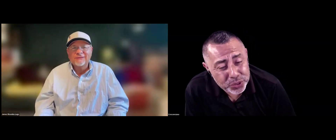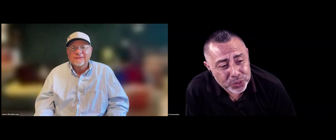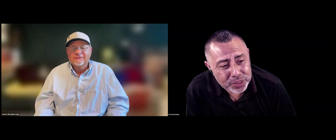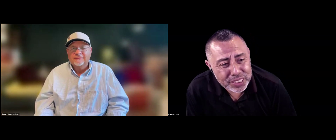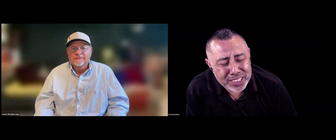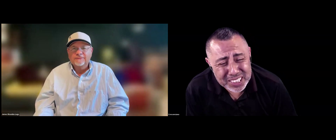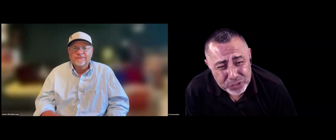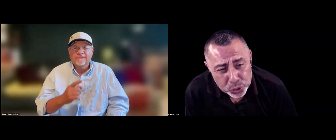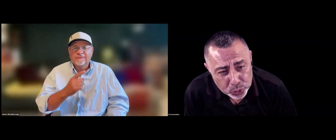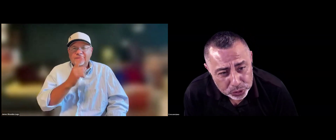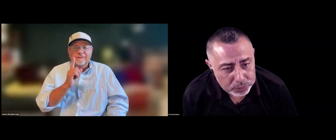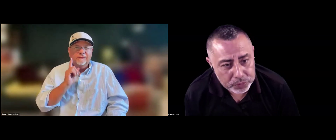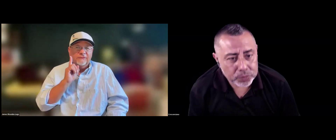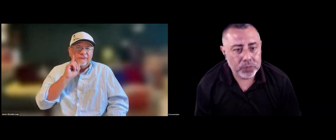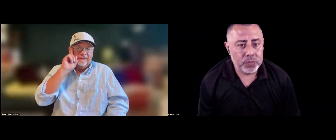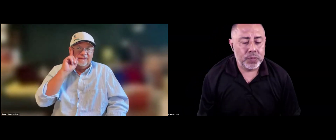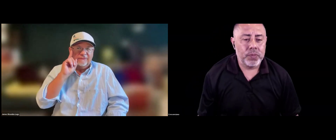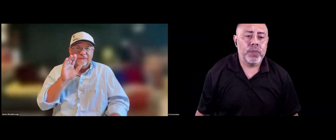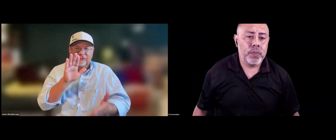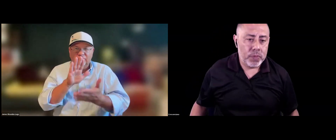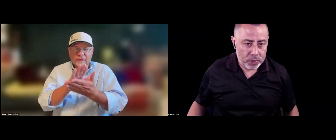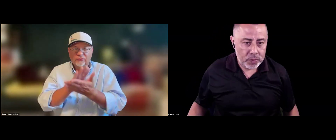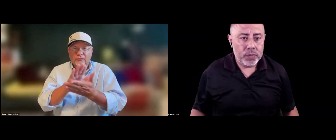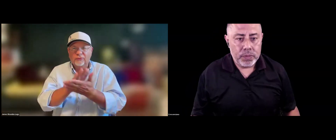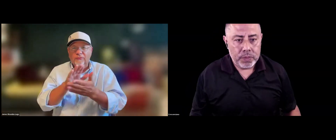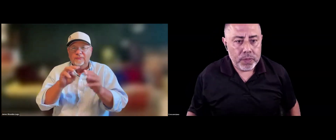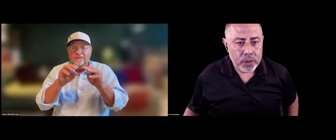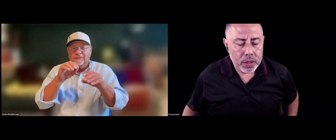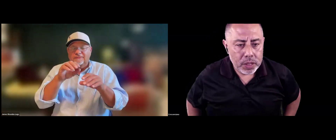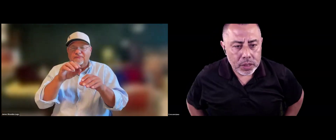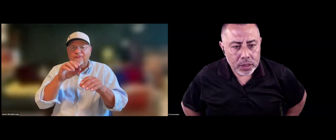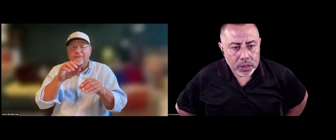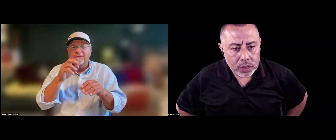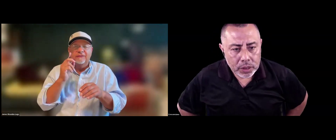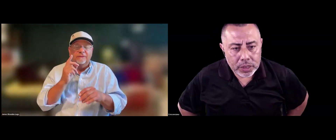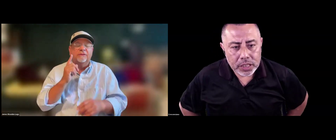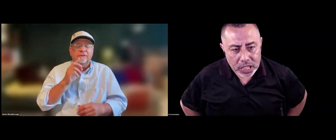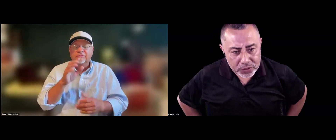They check me to a deaf school.